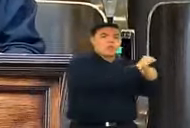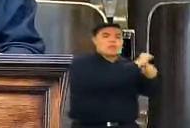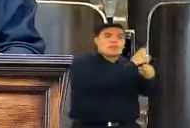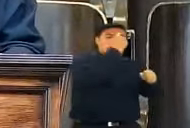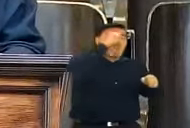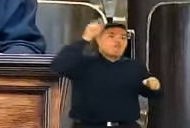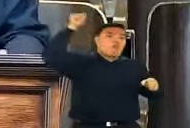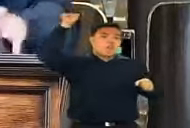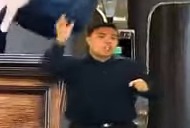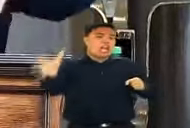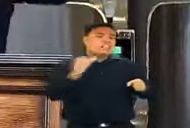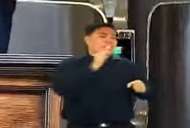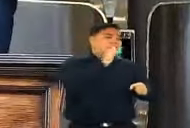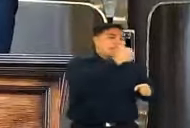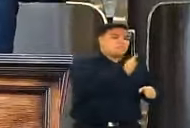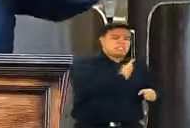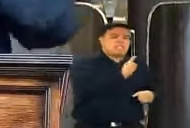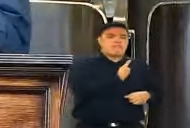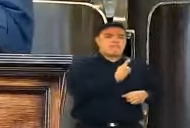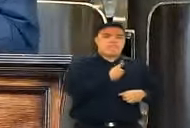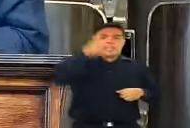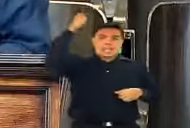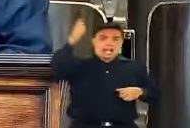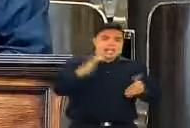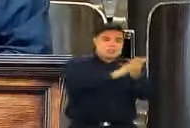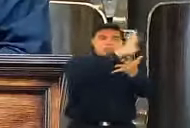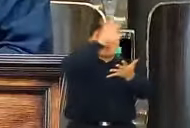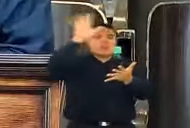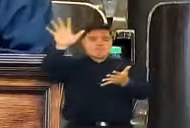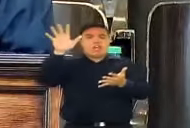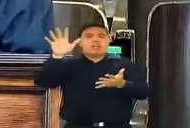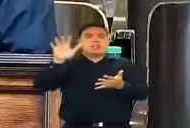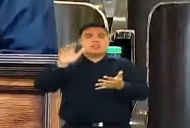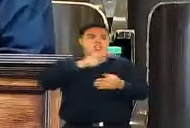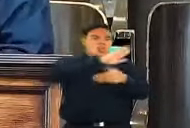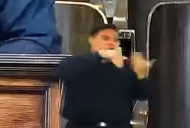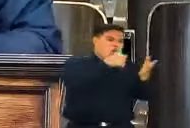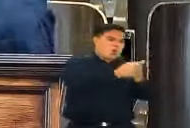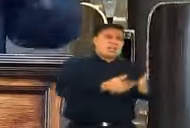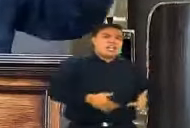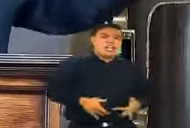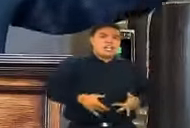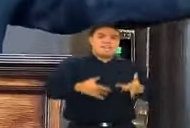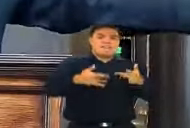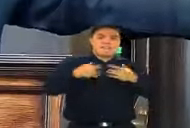And that's a full life. Munay